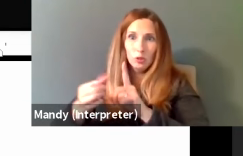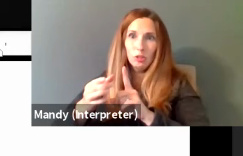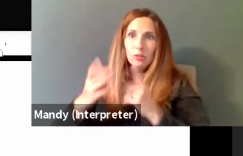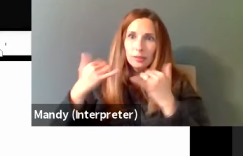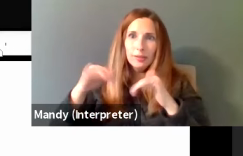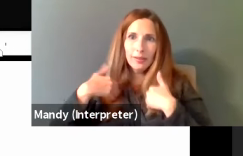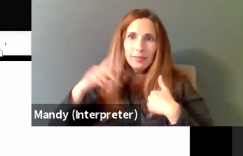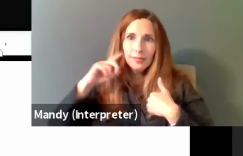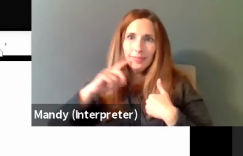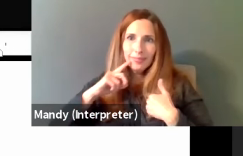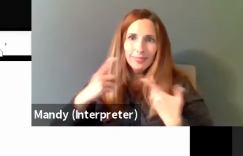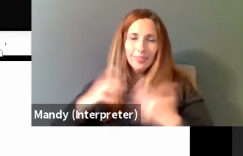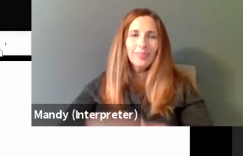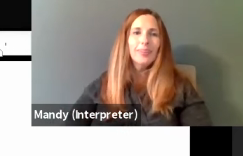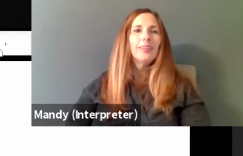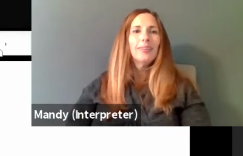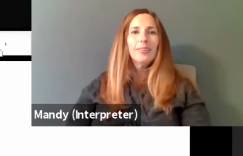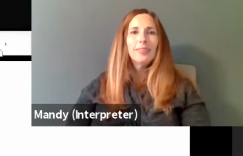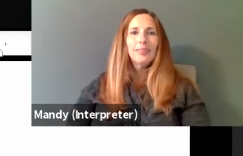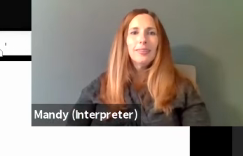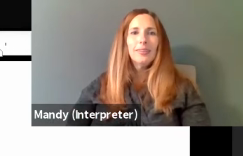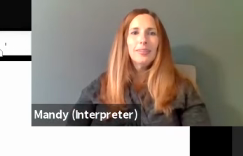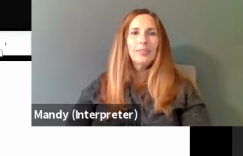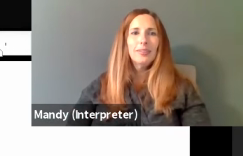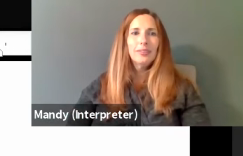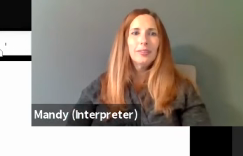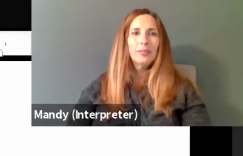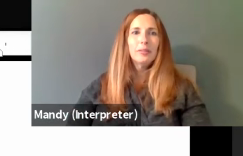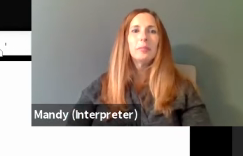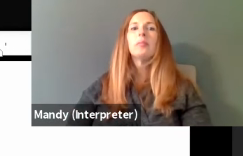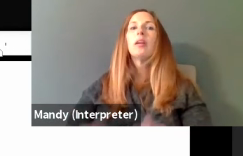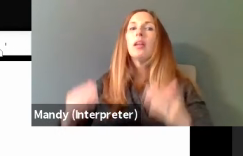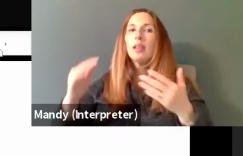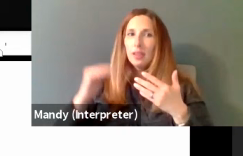Then the second element I mentioned Exodus looked at their own data. And this is where you might want